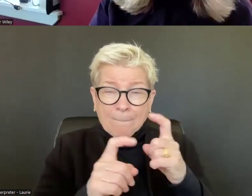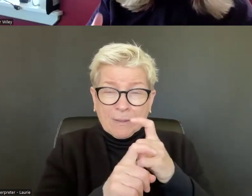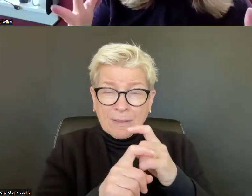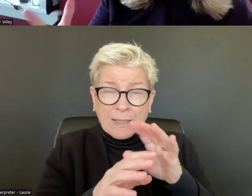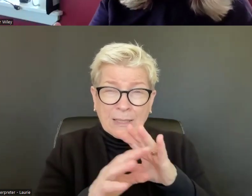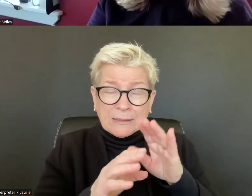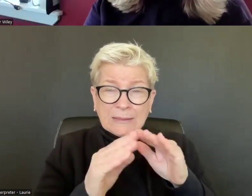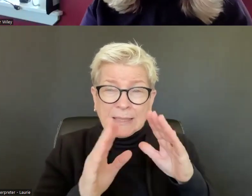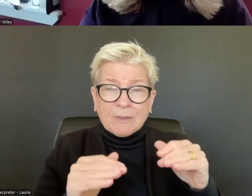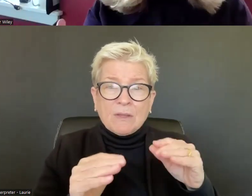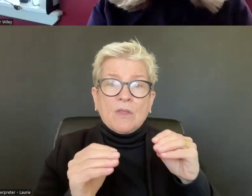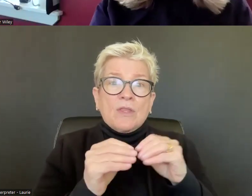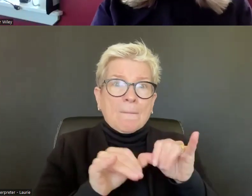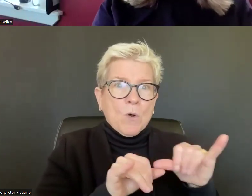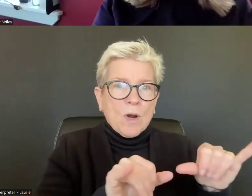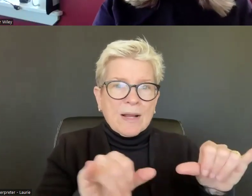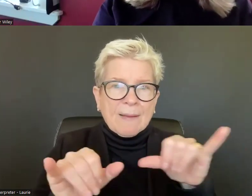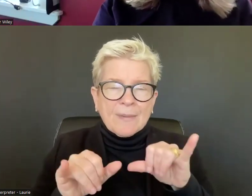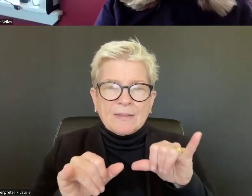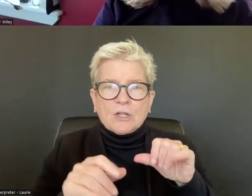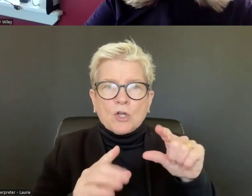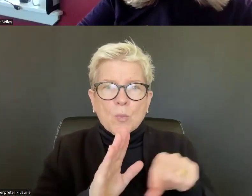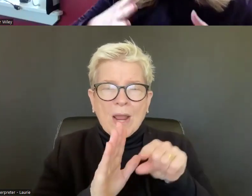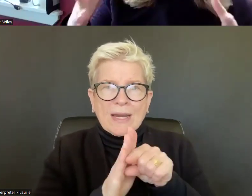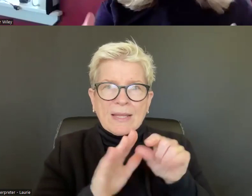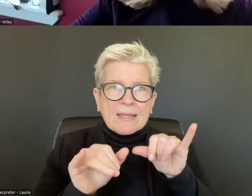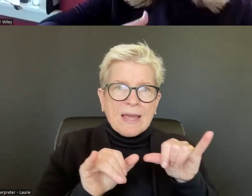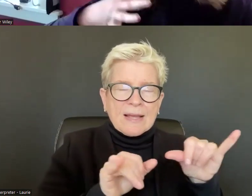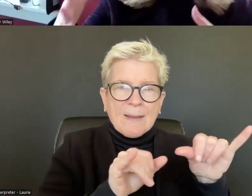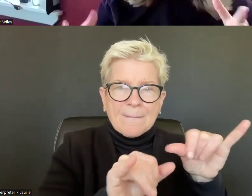the more common that we can have grading practices, the more common we can do any